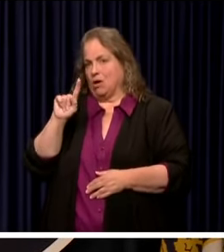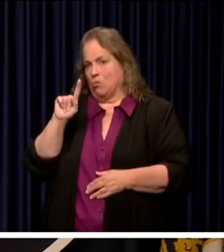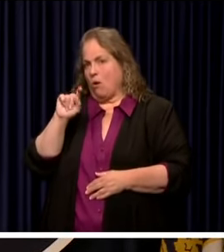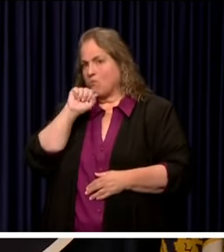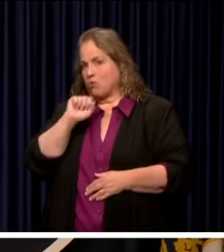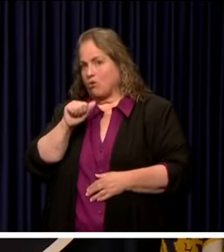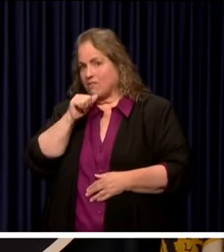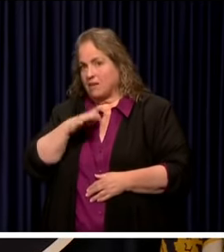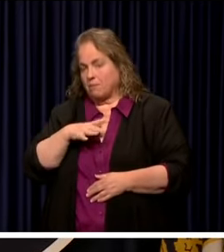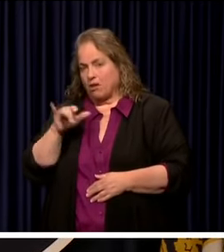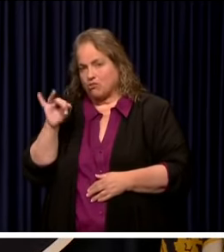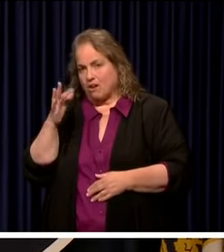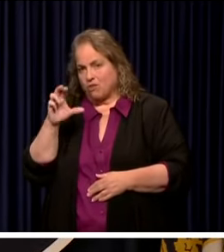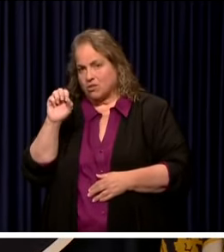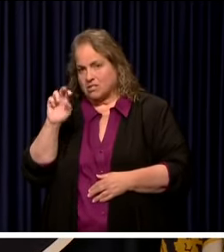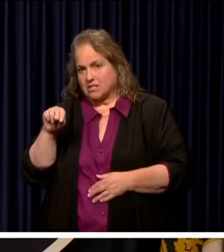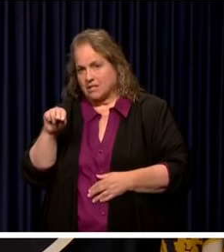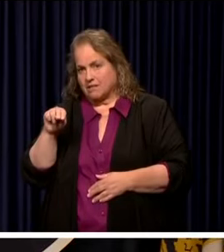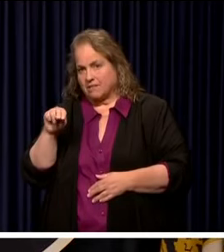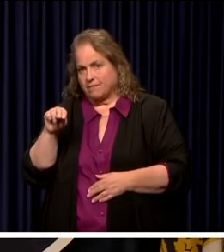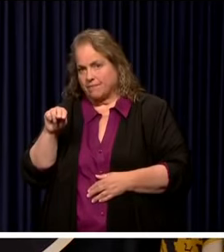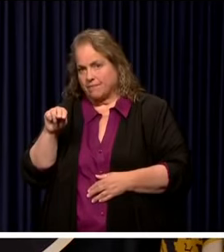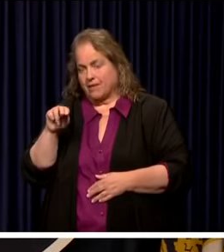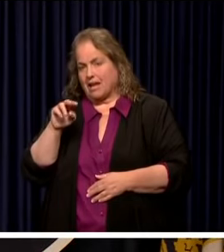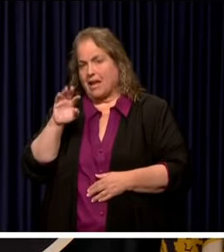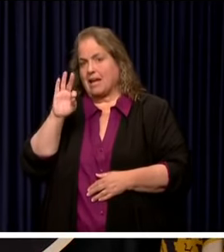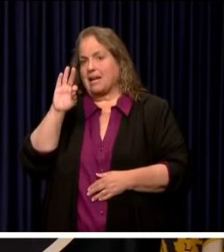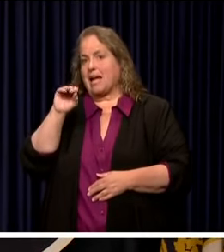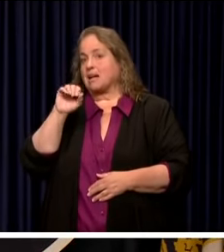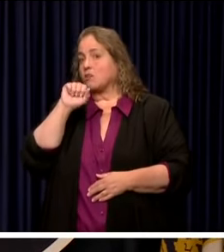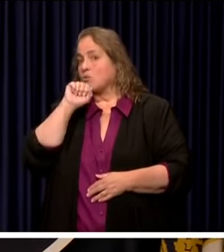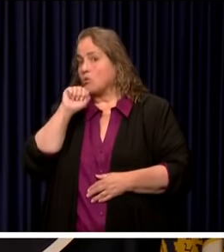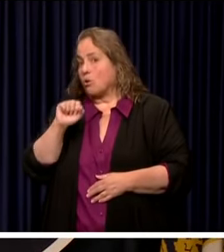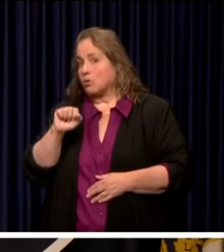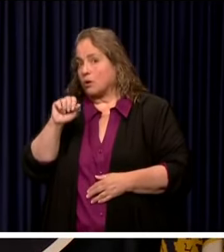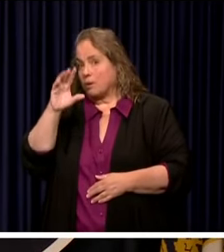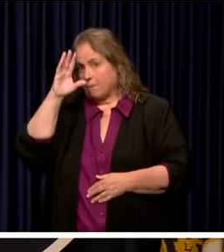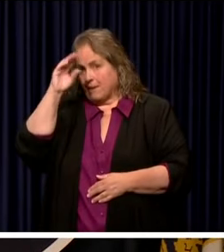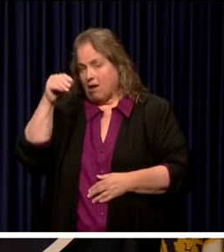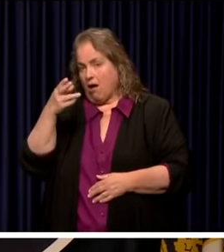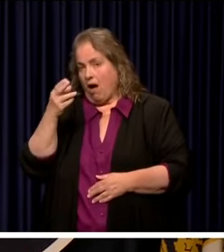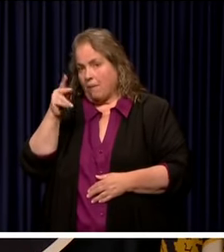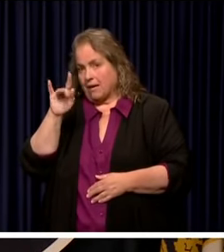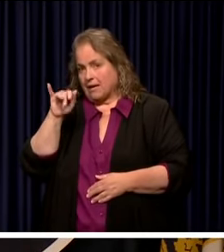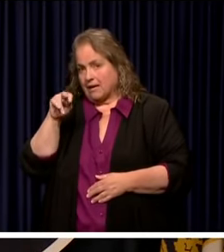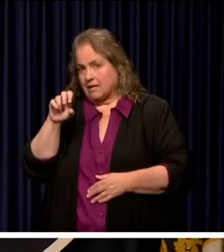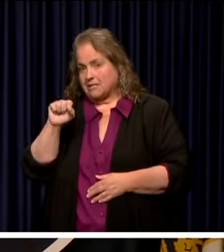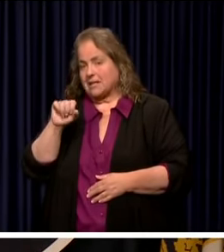AND PEOPLE ARE COUNTING ON US.